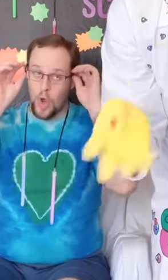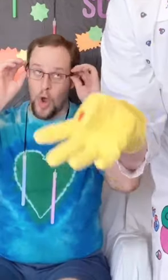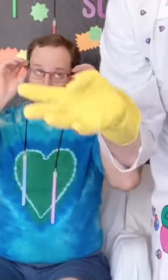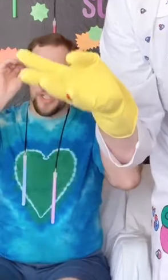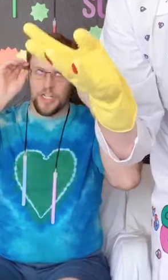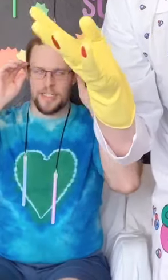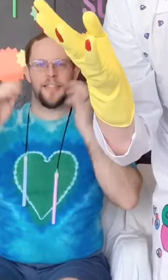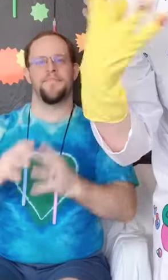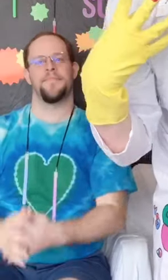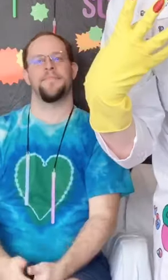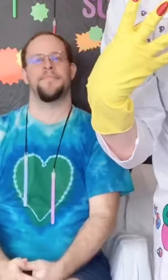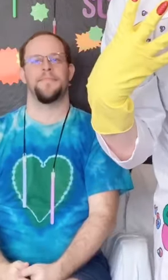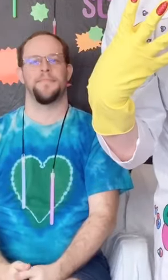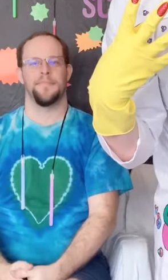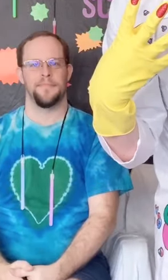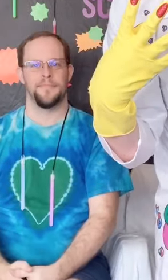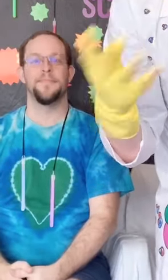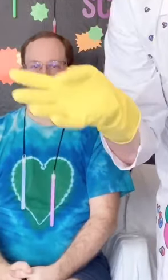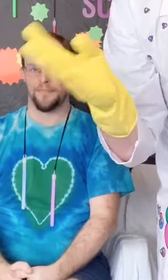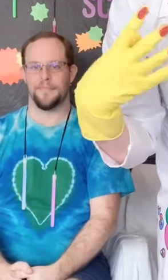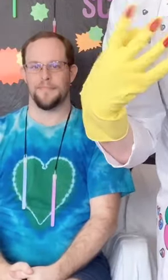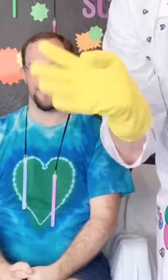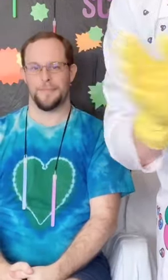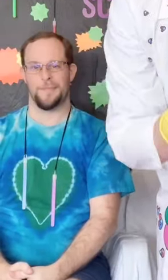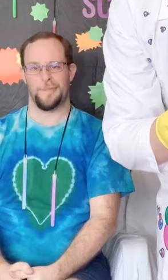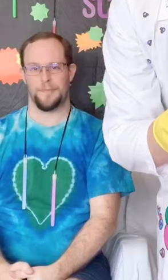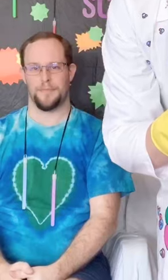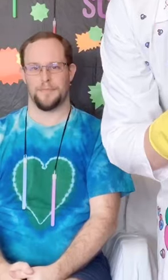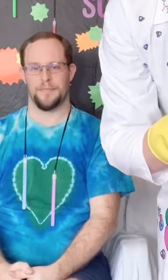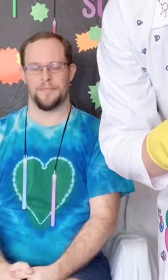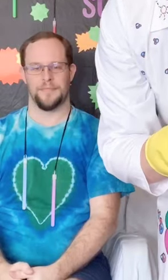Gorgeous. CALI: Yes, this is happening. Yes, today, we are going to do